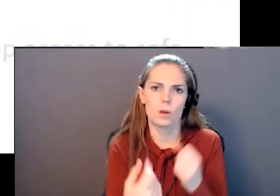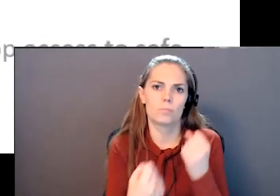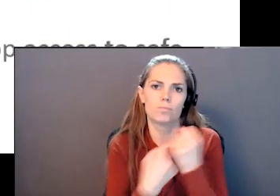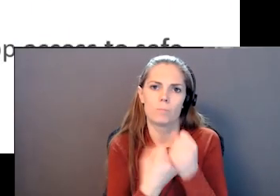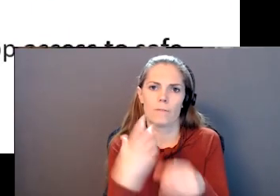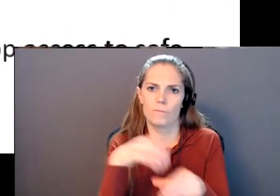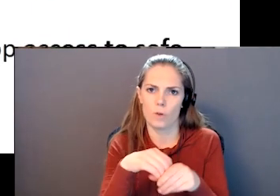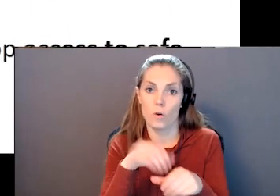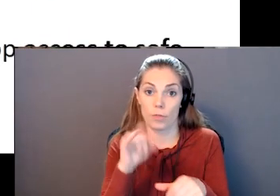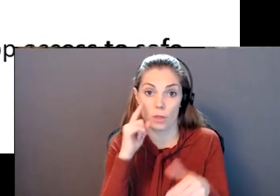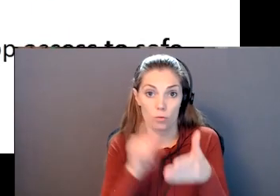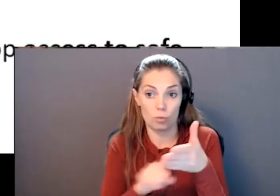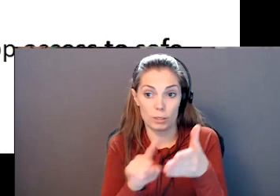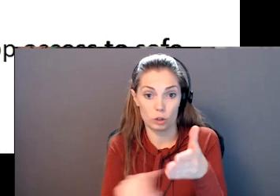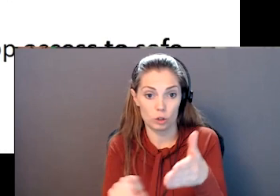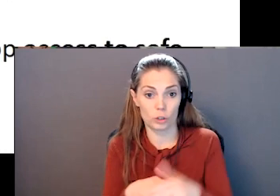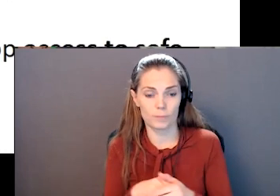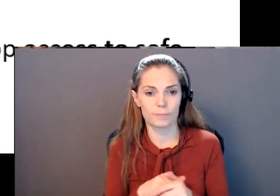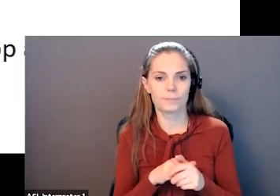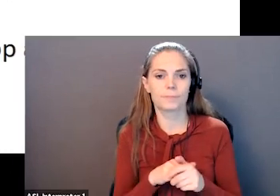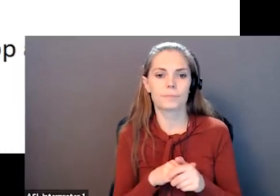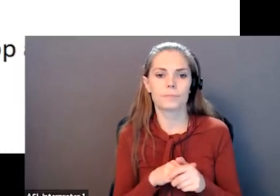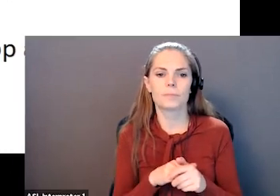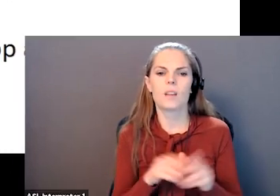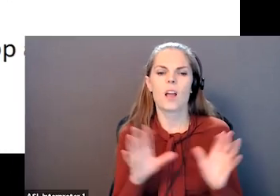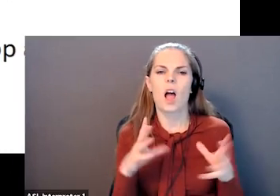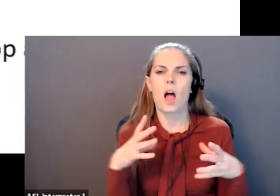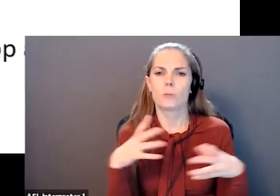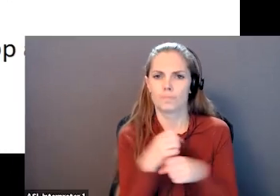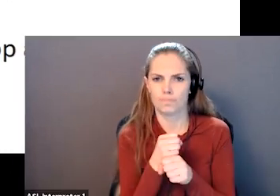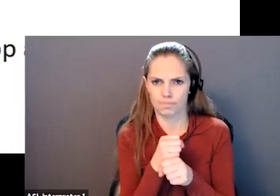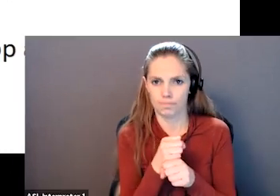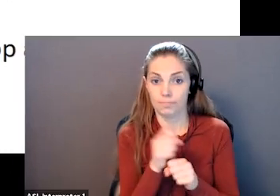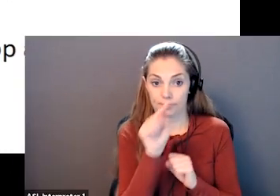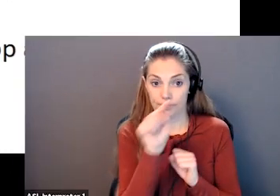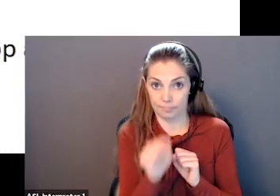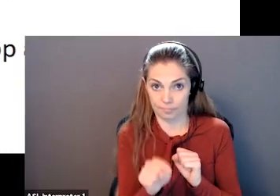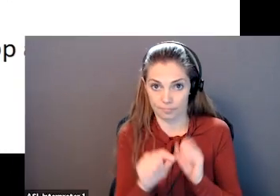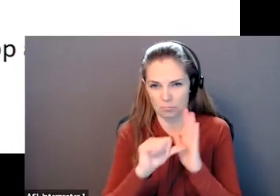A few take-home messages here. I'll just highlight a couple of things so disability